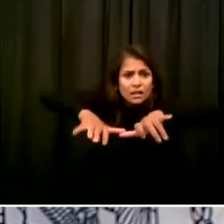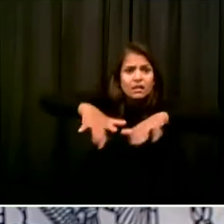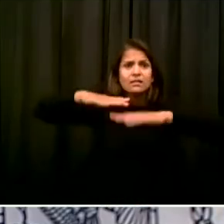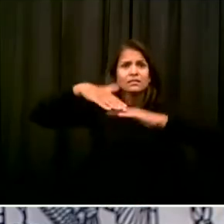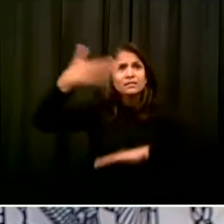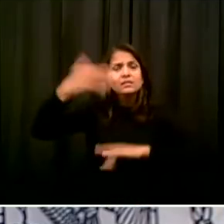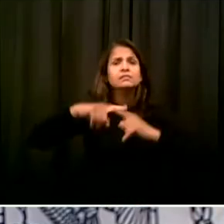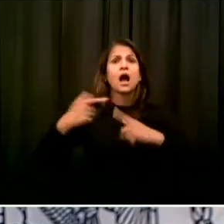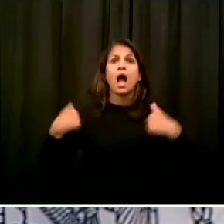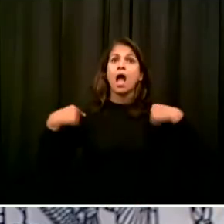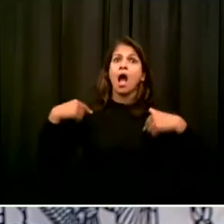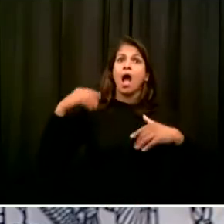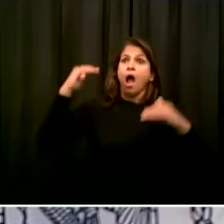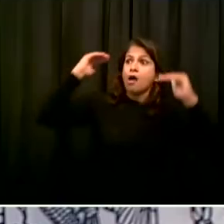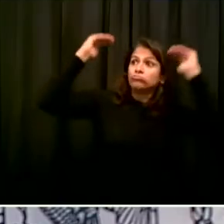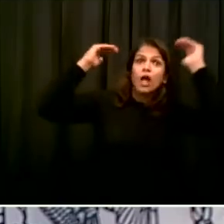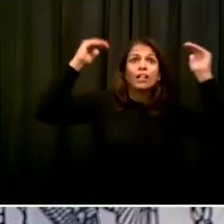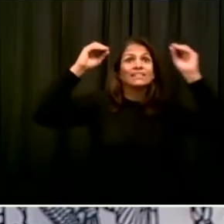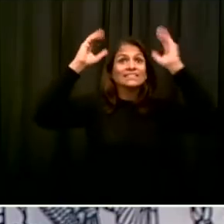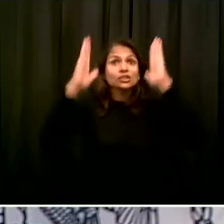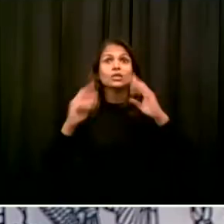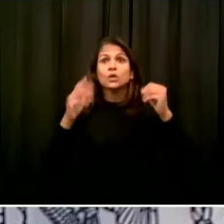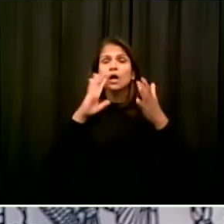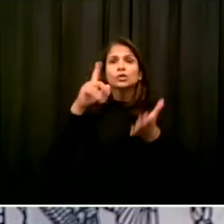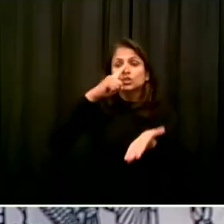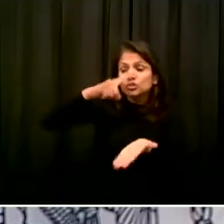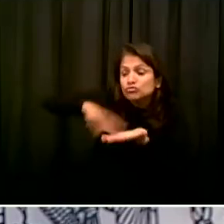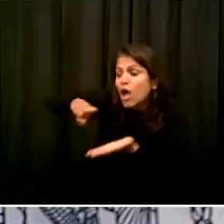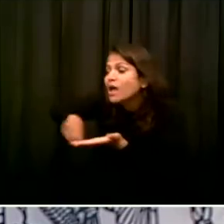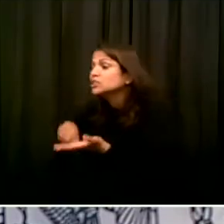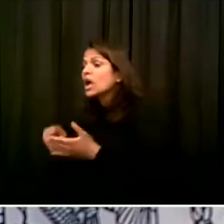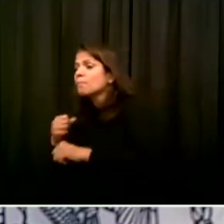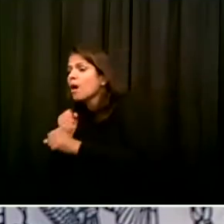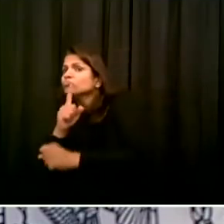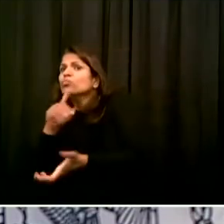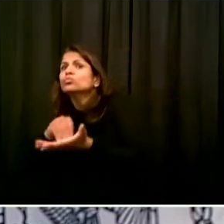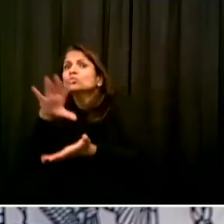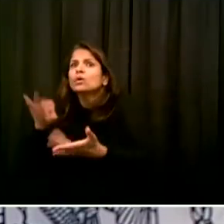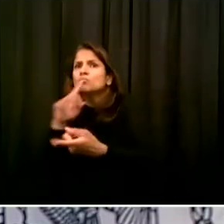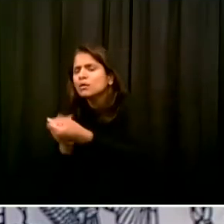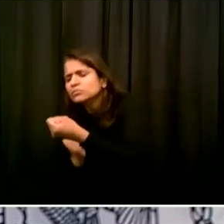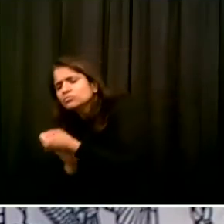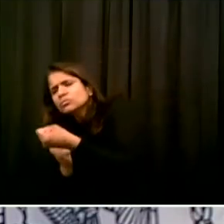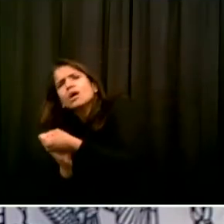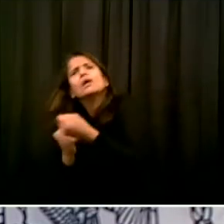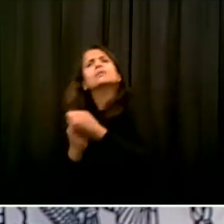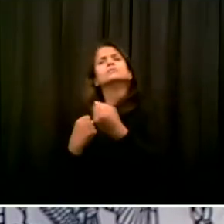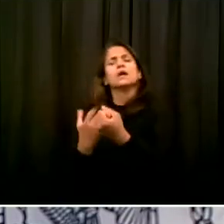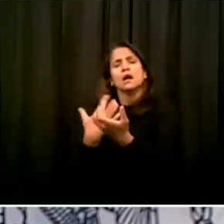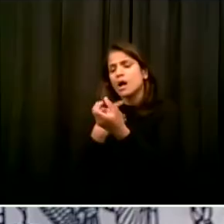IS A WORLD OF DIFFERENCE WHEN THERE IS AN ADULT SUPERVISTHE WORKND A TY HEARE THERE TO SUPPORT YOU.